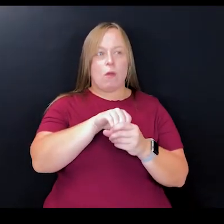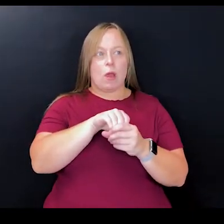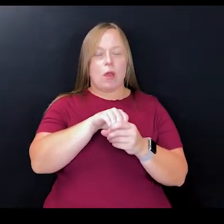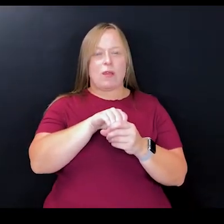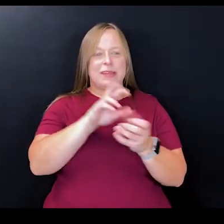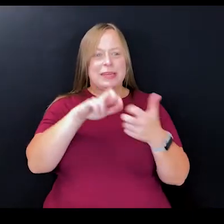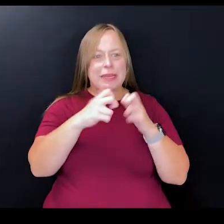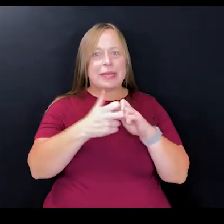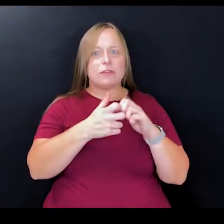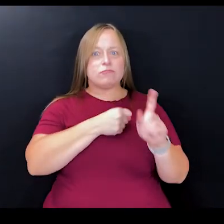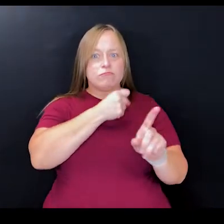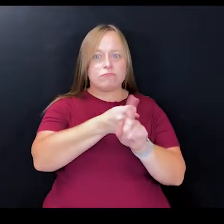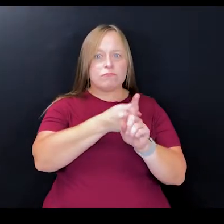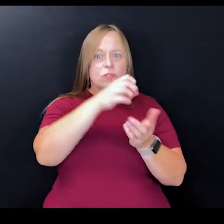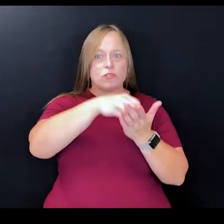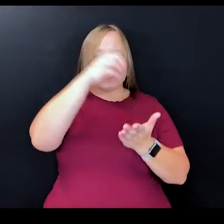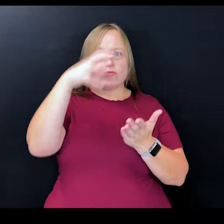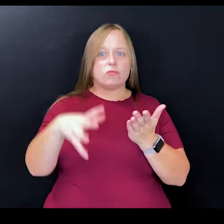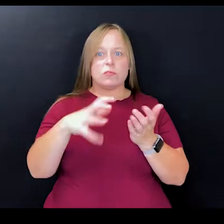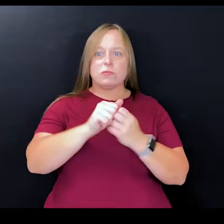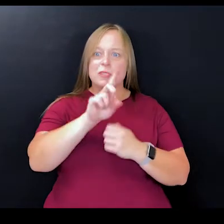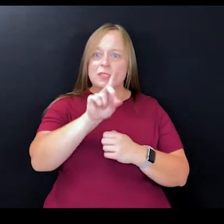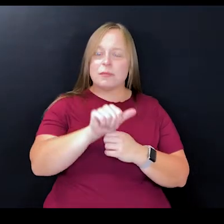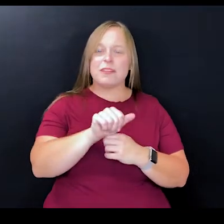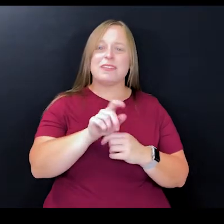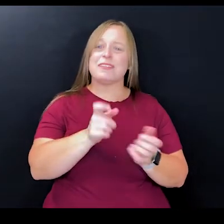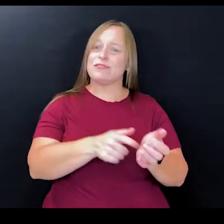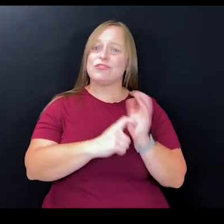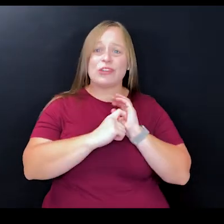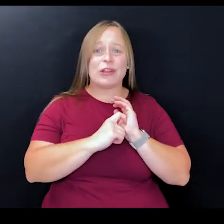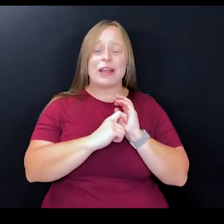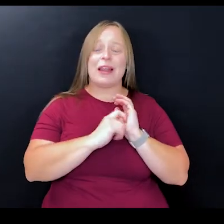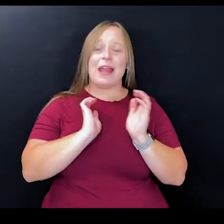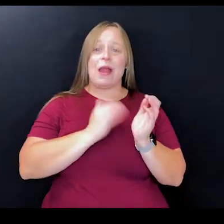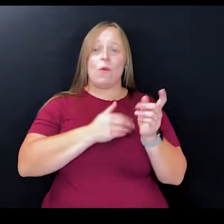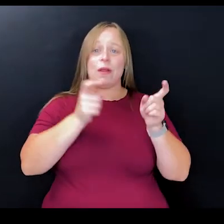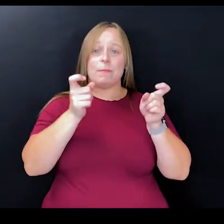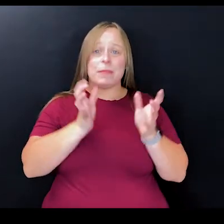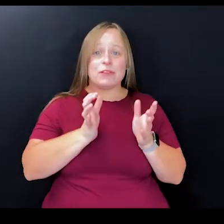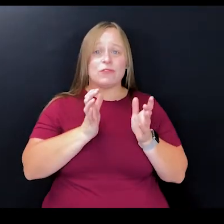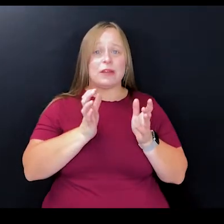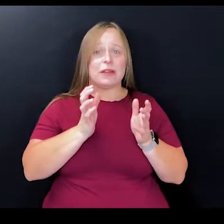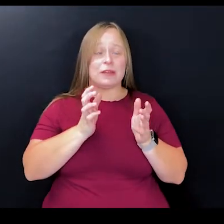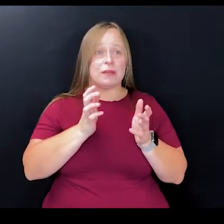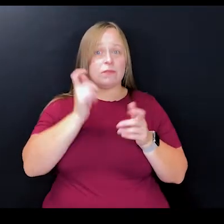issues impacting students with disabilities. And certainly, our administrative hearing officers